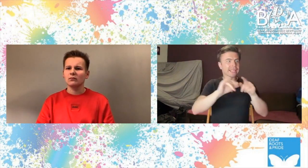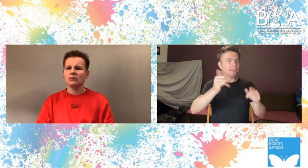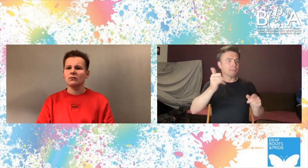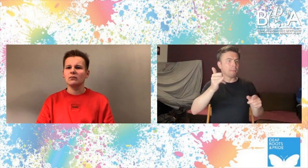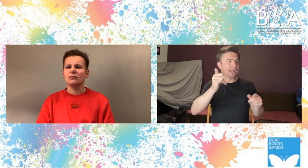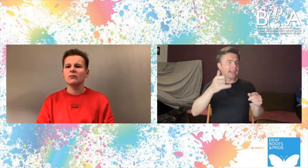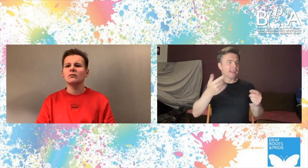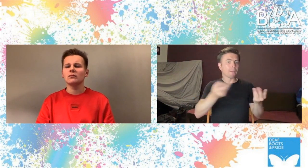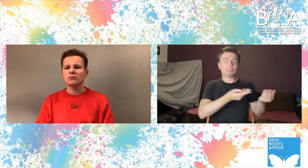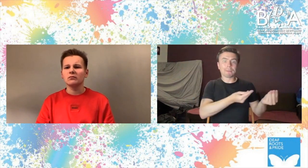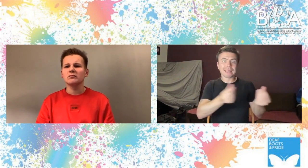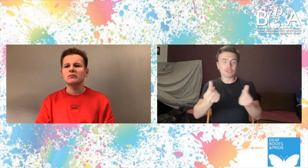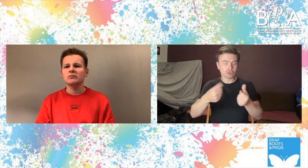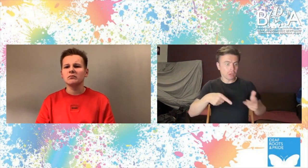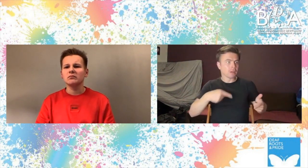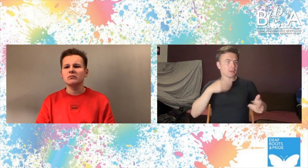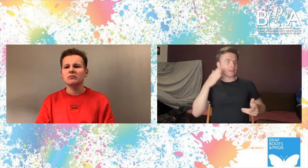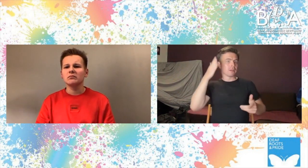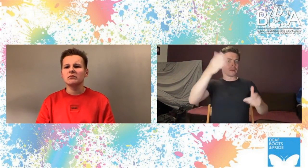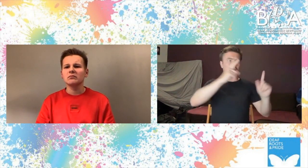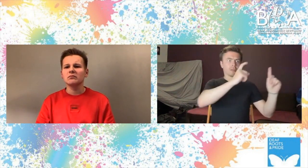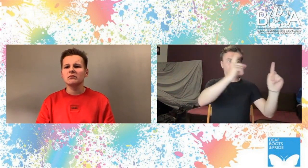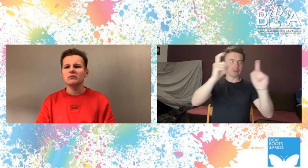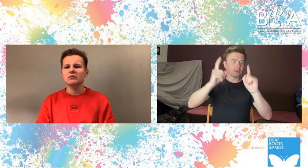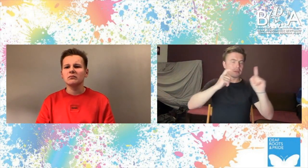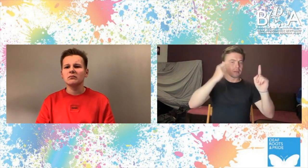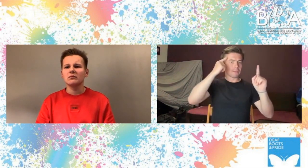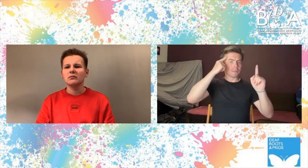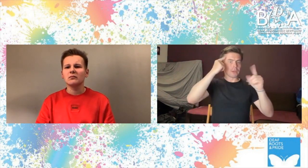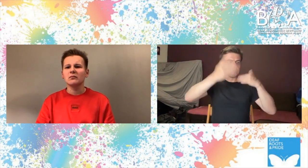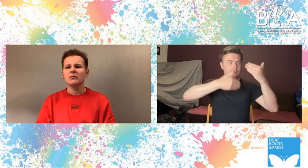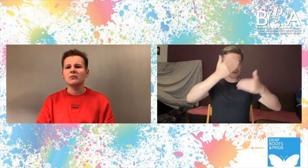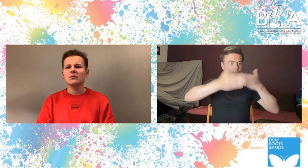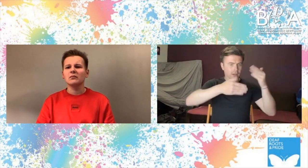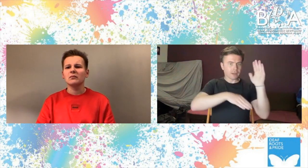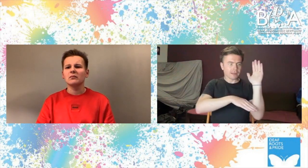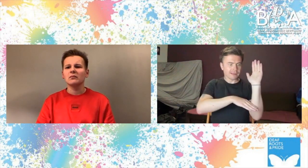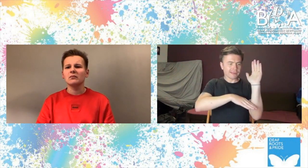materials. And as I worked through these themes my skills developed and